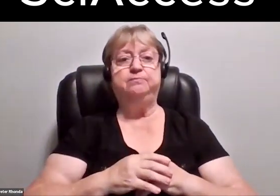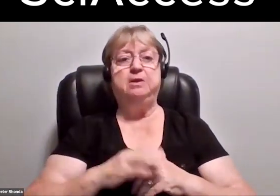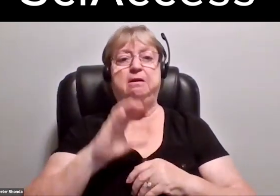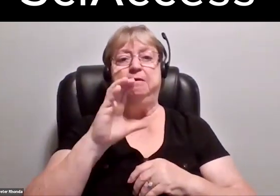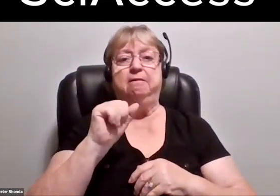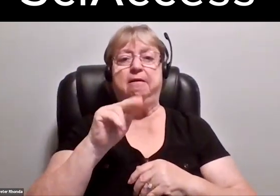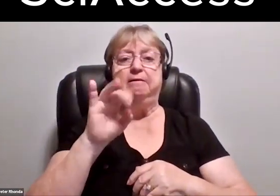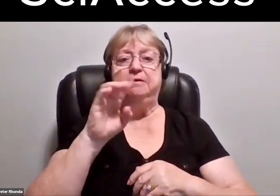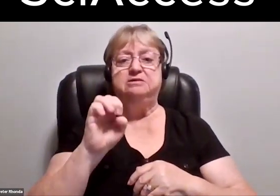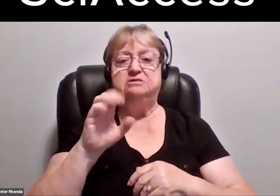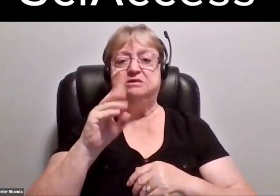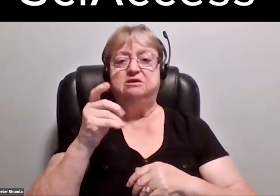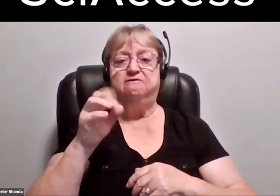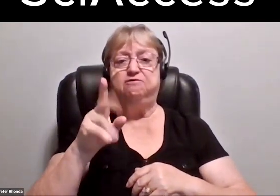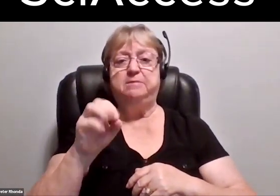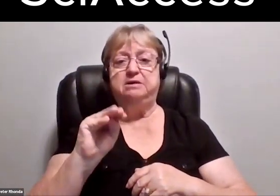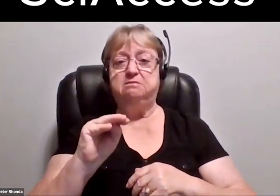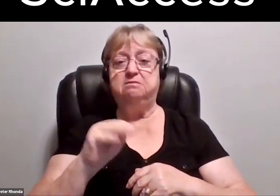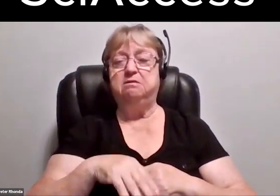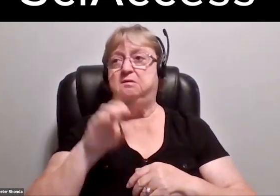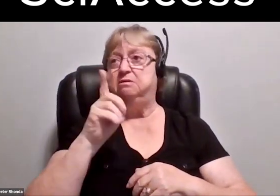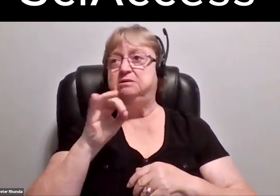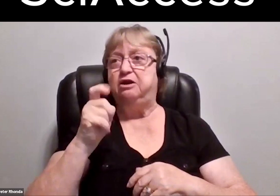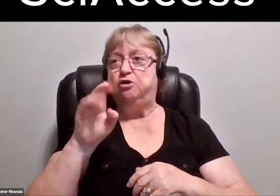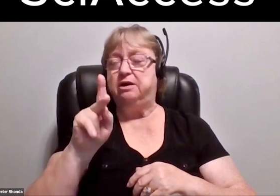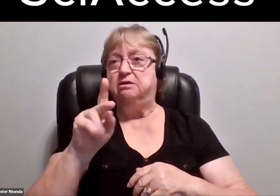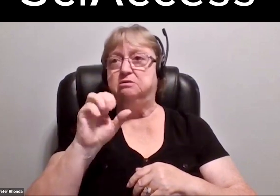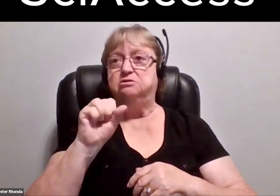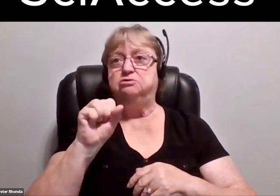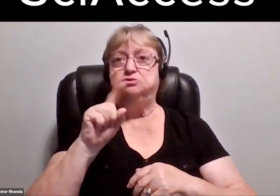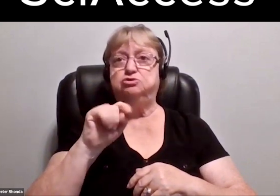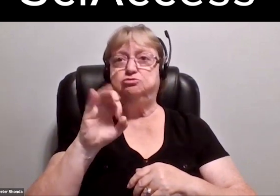Derrick Strick who runs the 3D printing lab at the South Carolina Commission for the Blind,